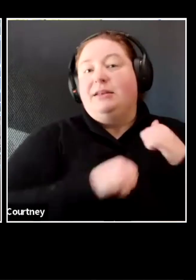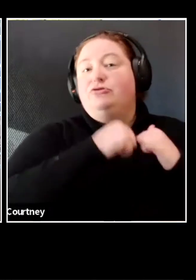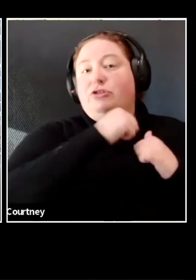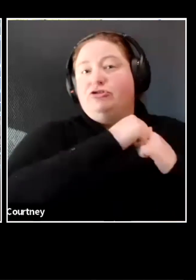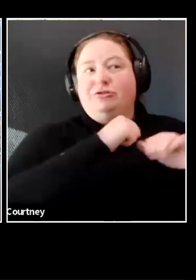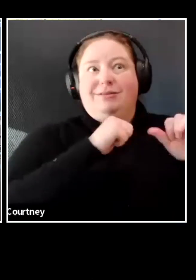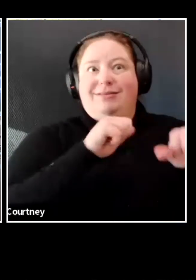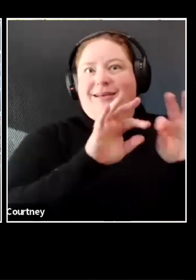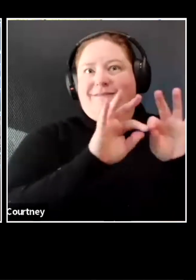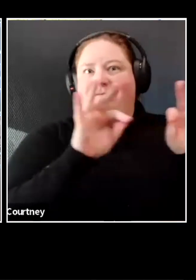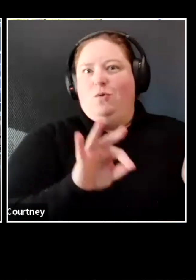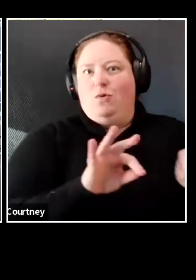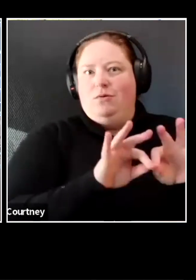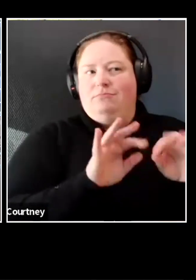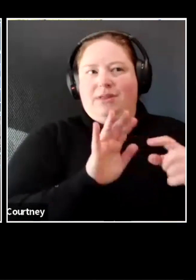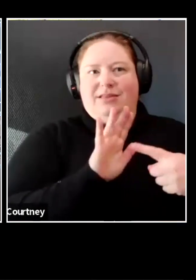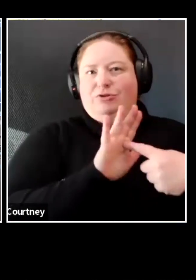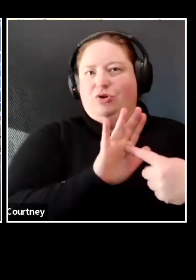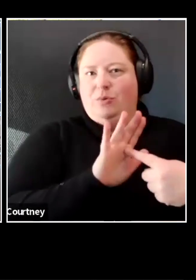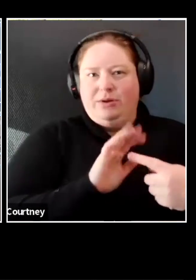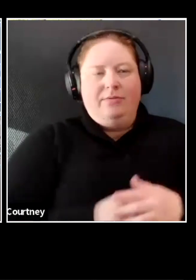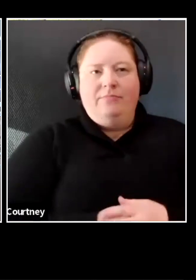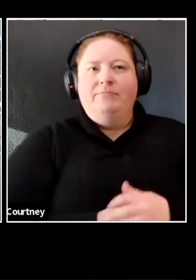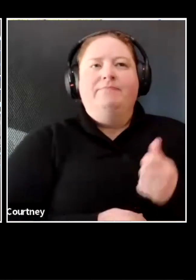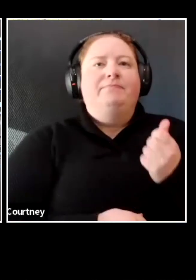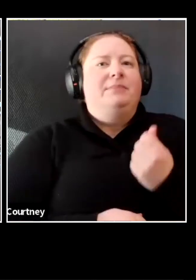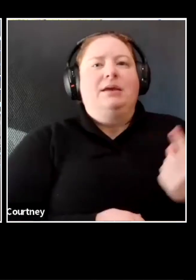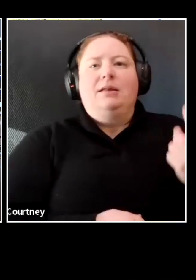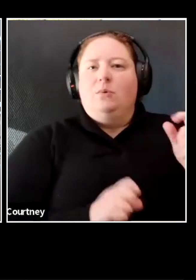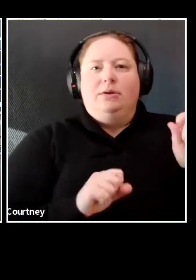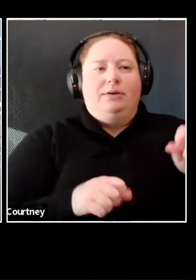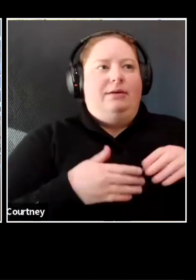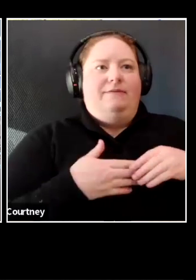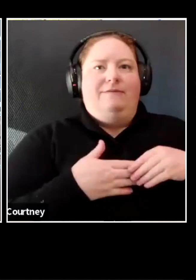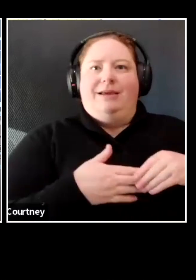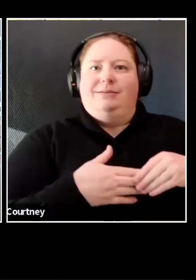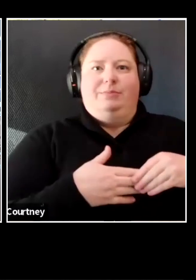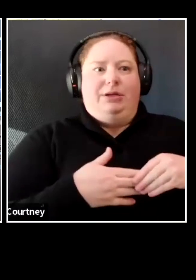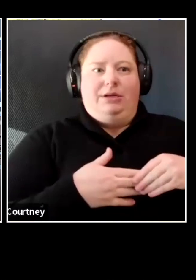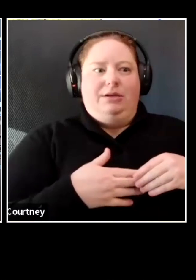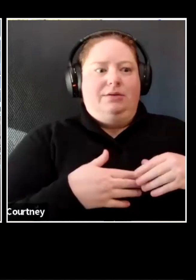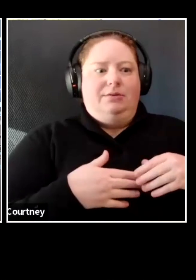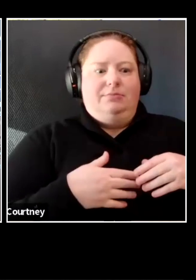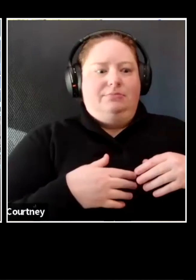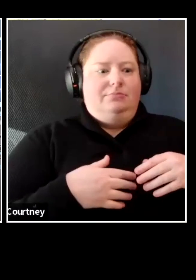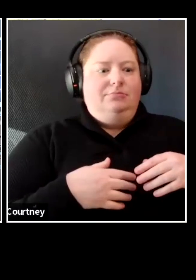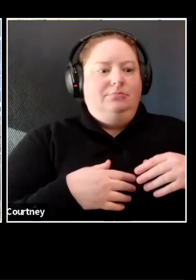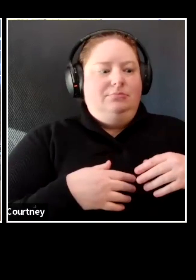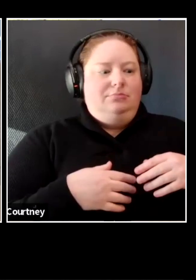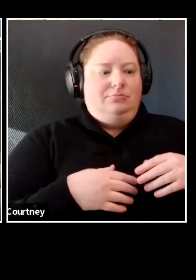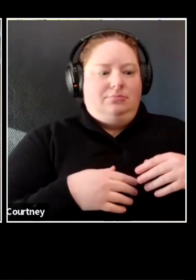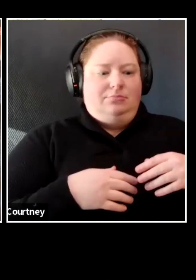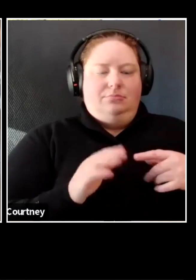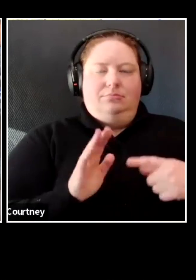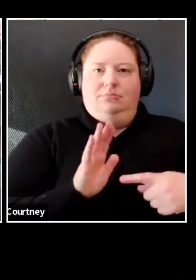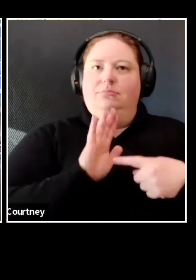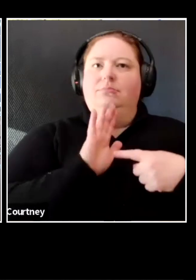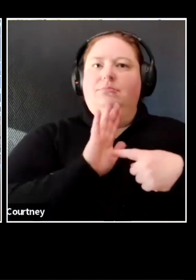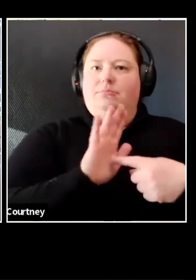showing and so anybody can flexibly raise these uh distinctions across different types of elements.